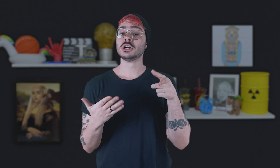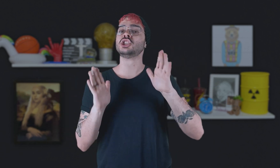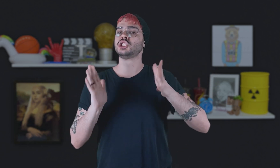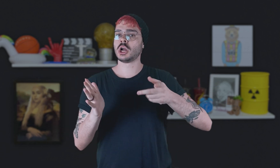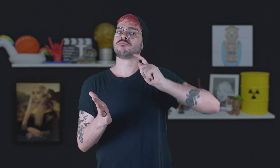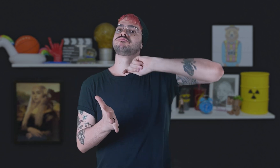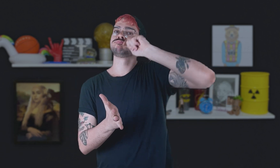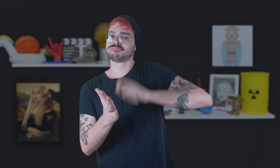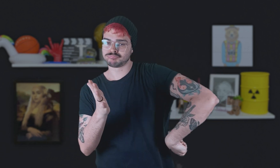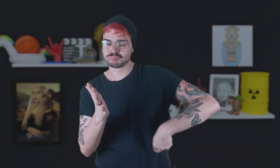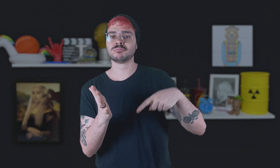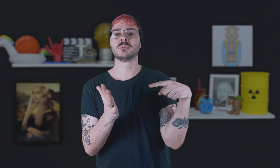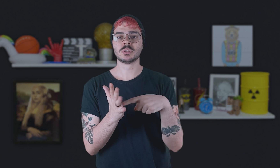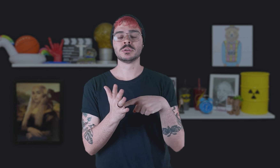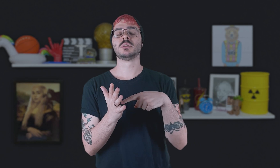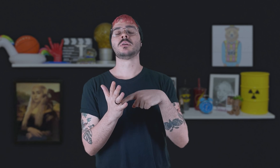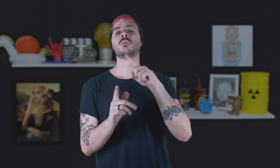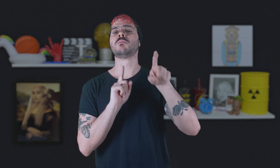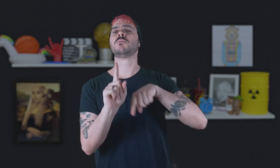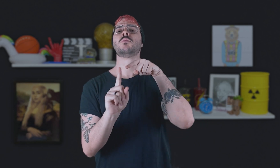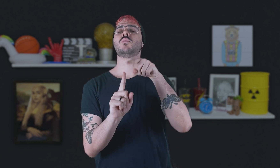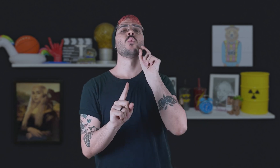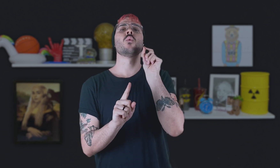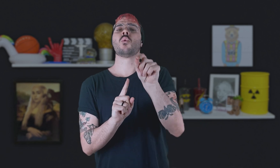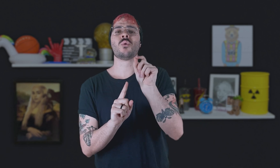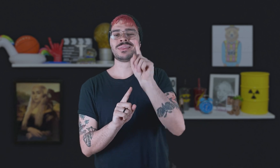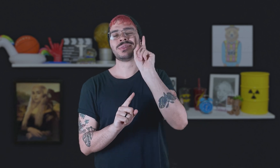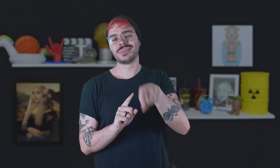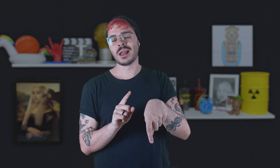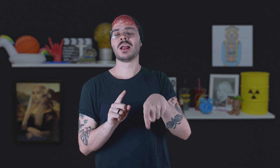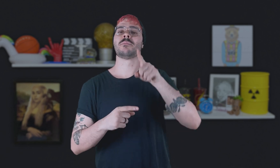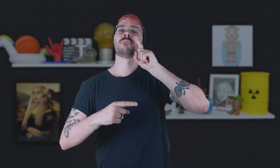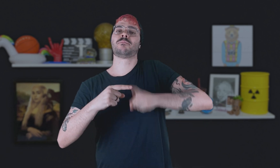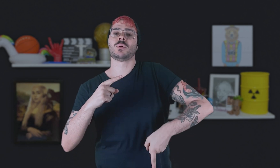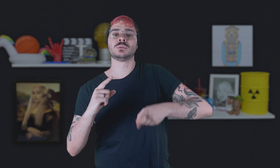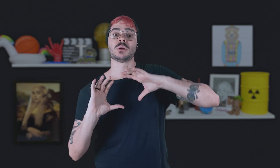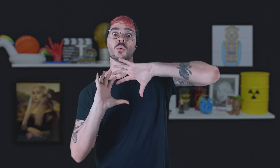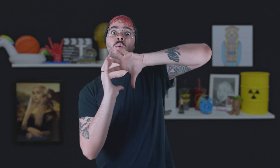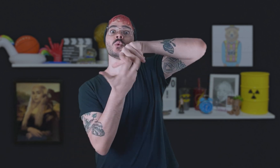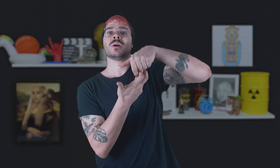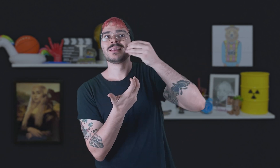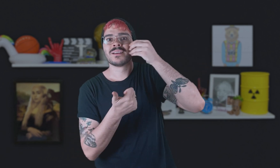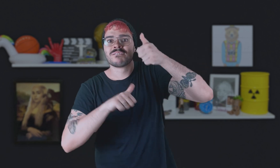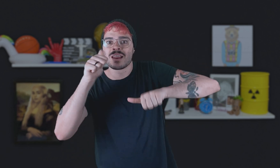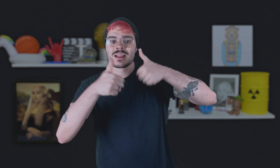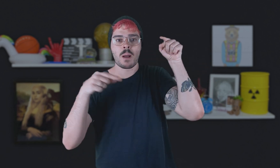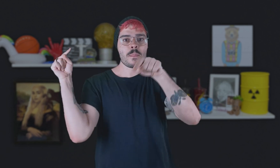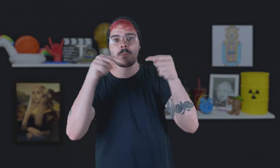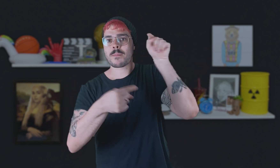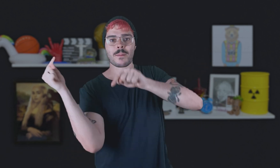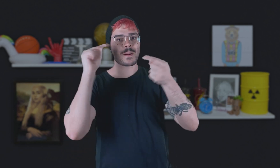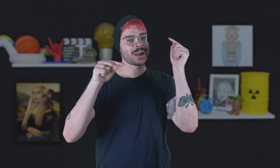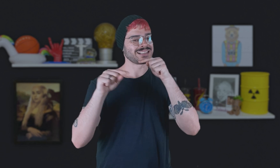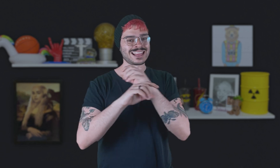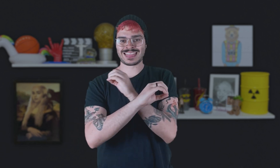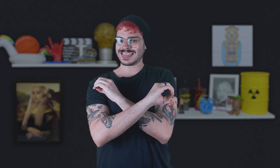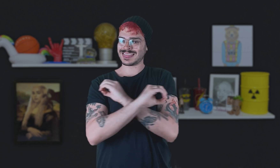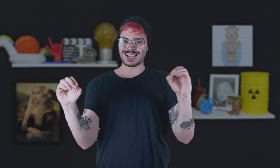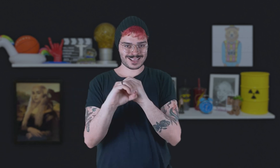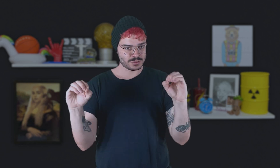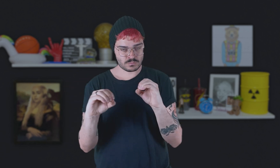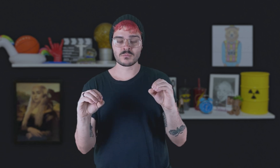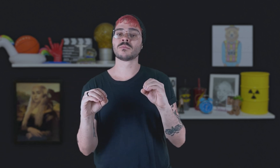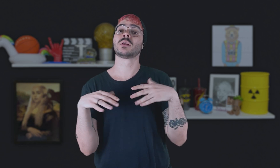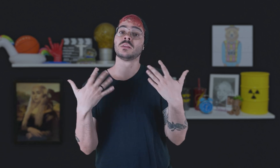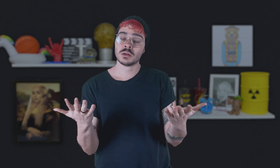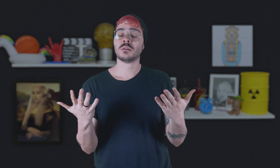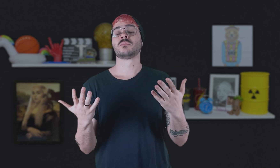was an international agreement that aims to ban nuclear tests worldwide,